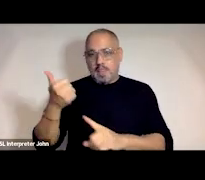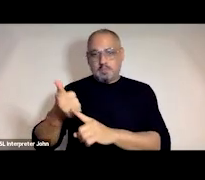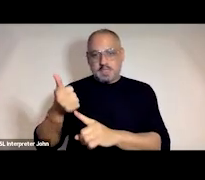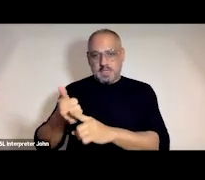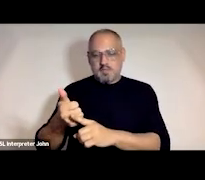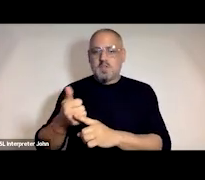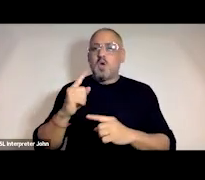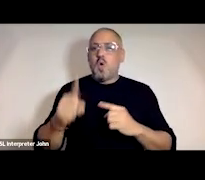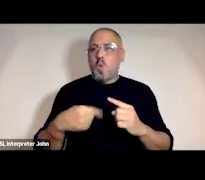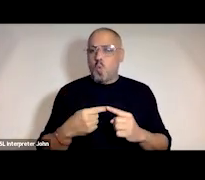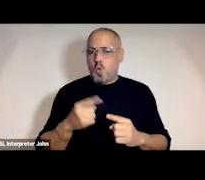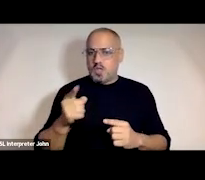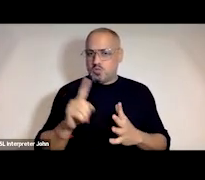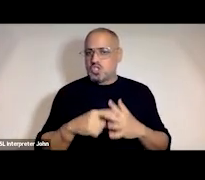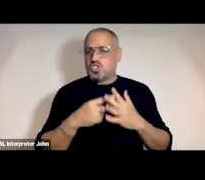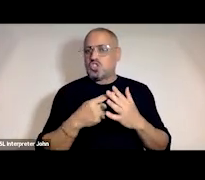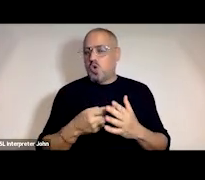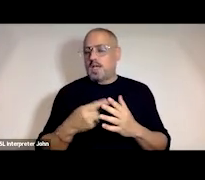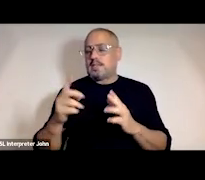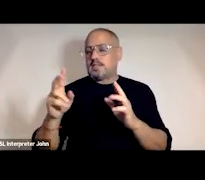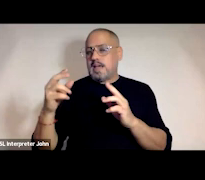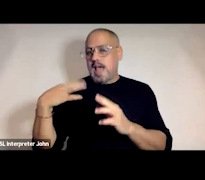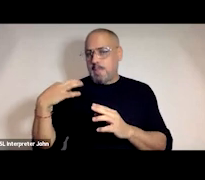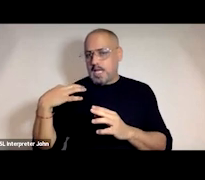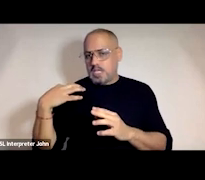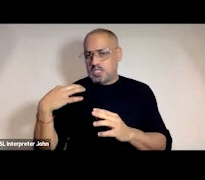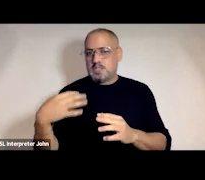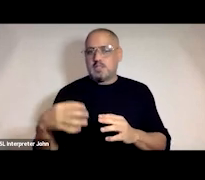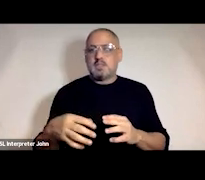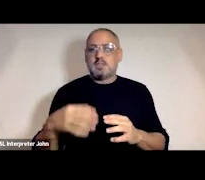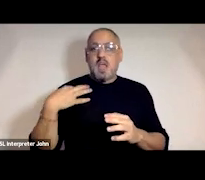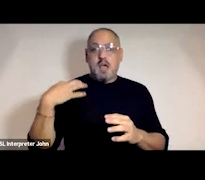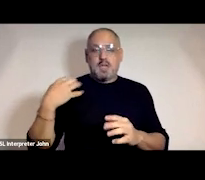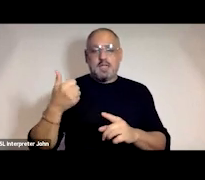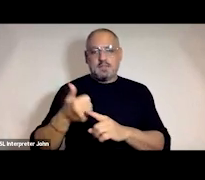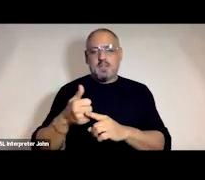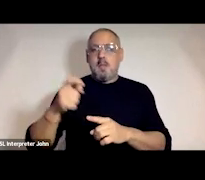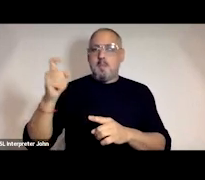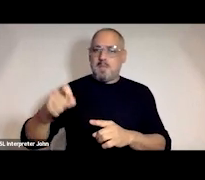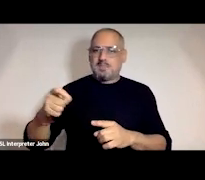when you started the application, the application must be present